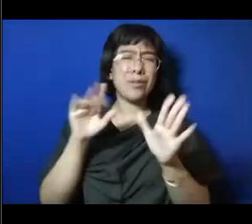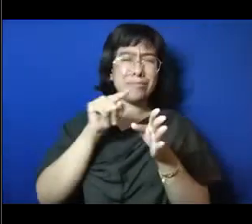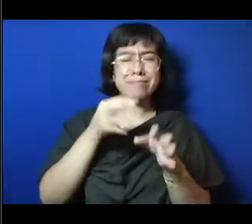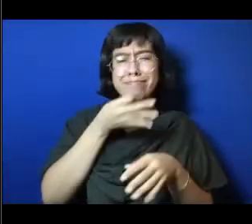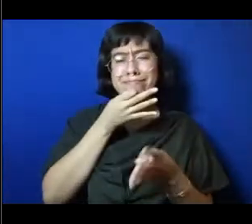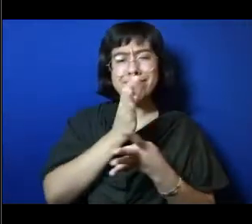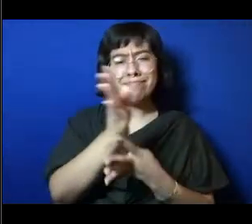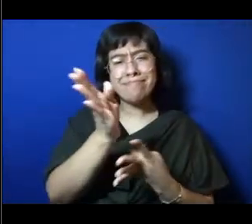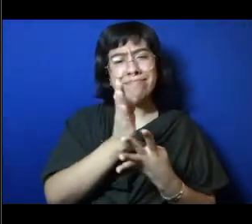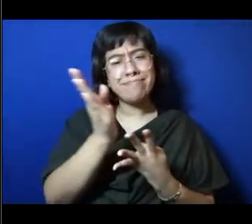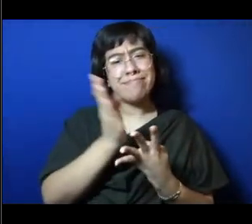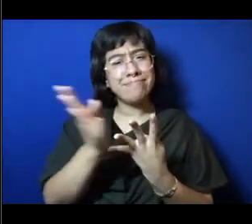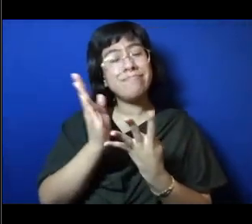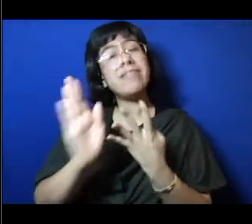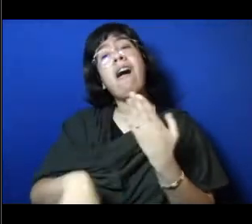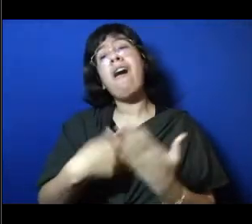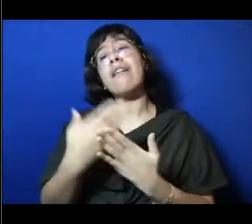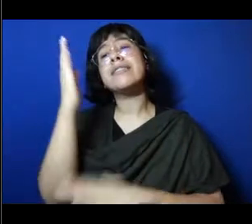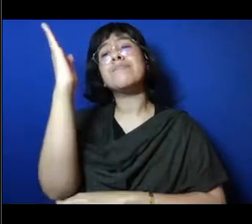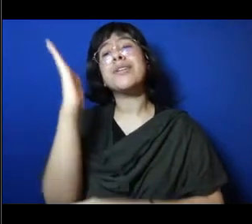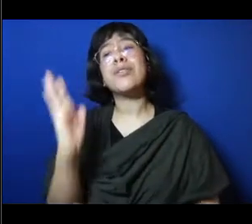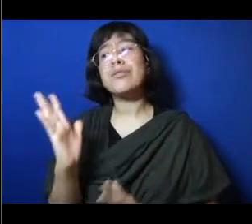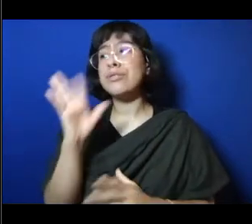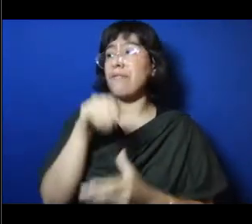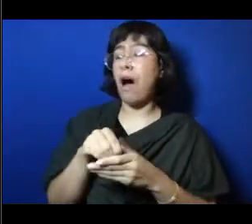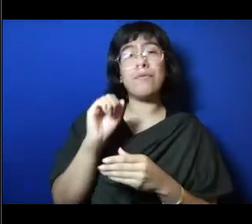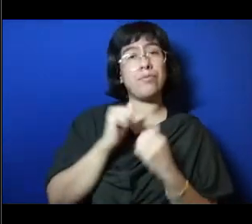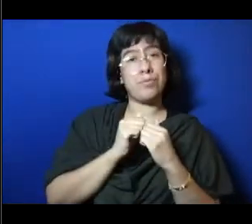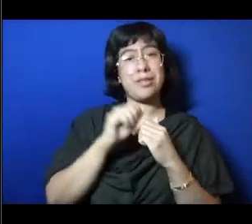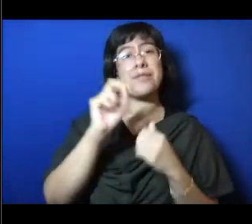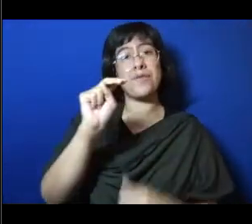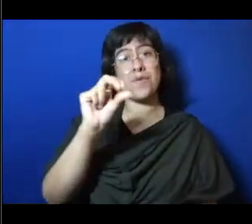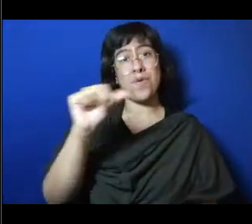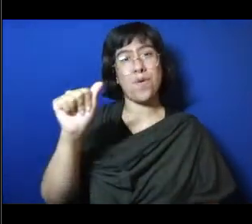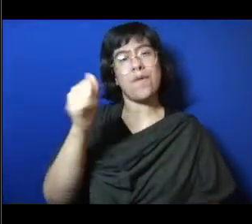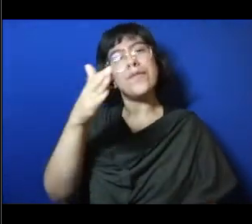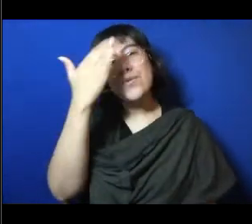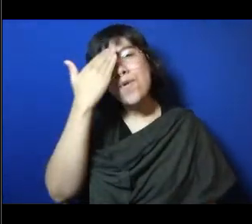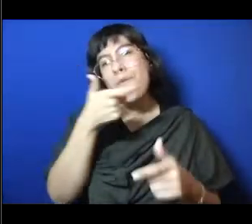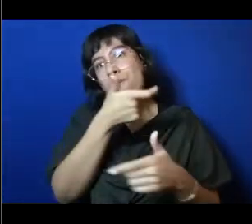All of our speakers work for some part of NOAA which if you're a regular you know is the National Oceanic